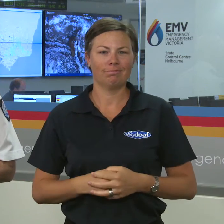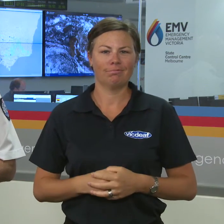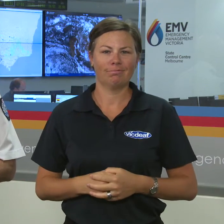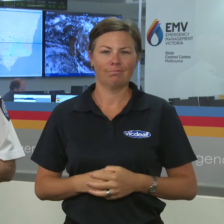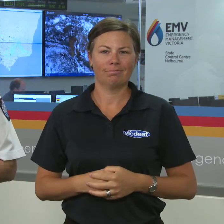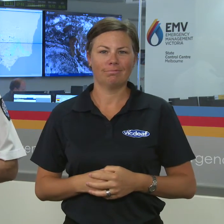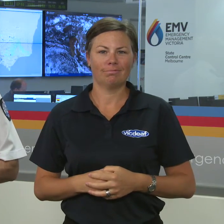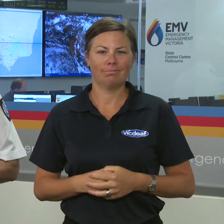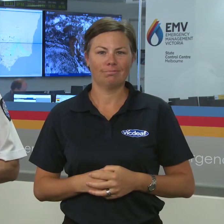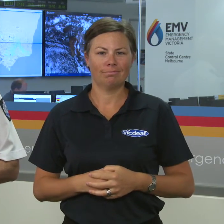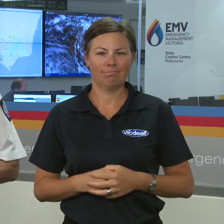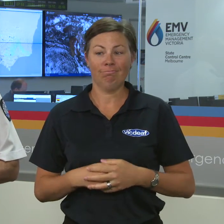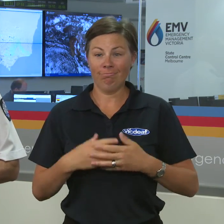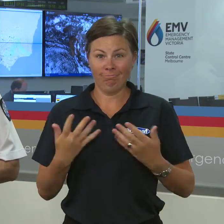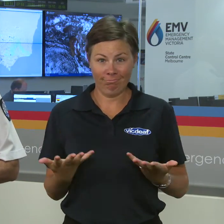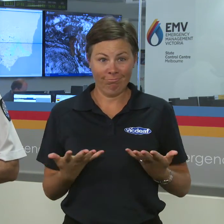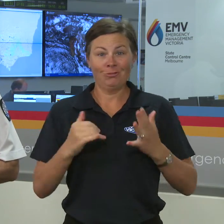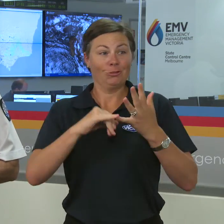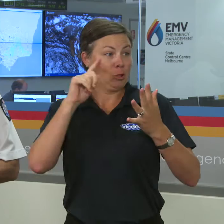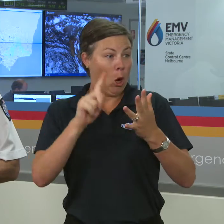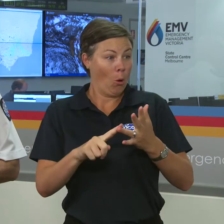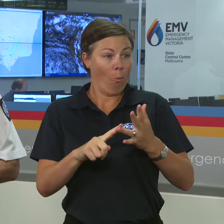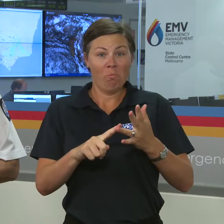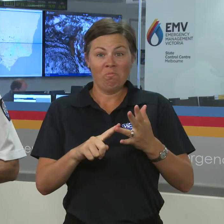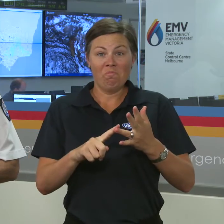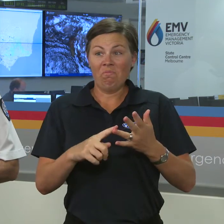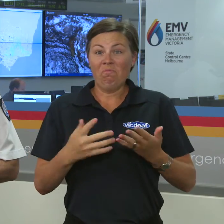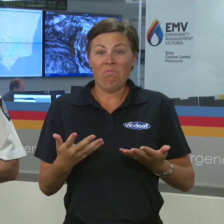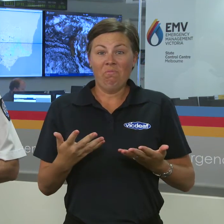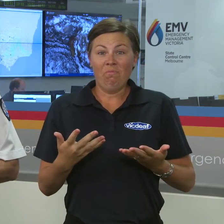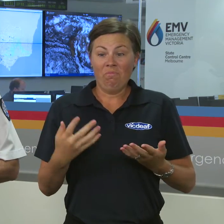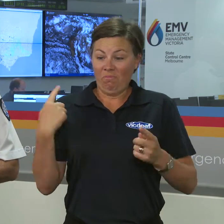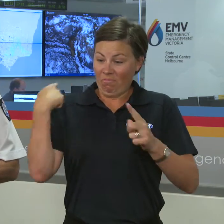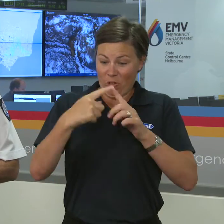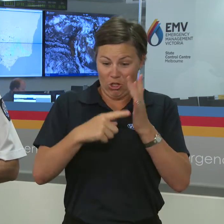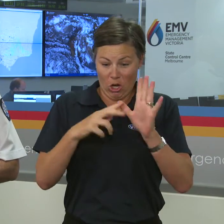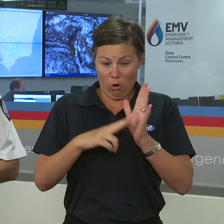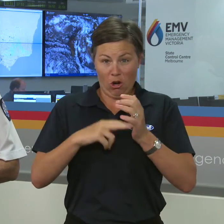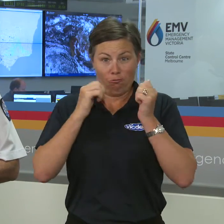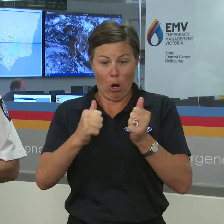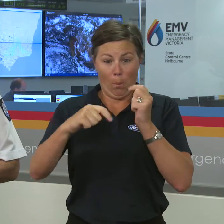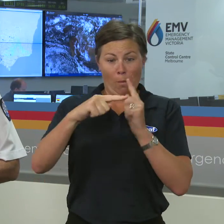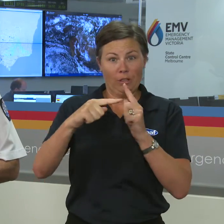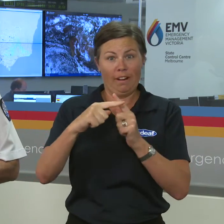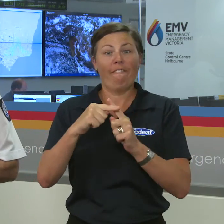So let’s take that as a key to say we’ve had a good January, let’s make it a really great January, and just focus on